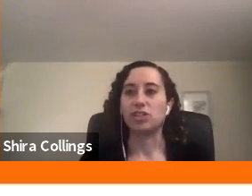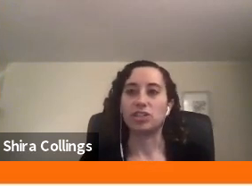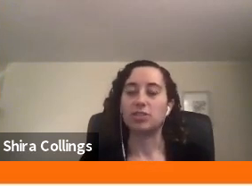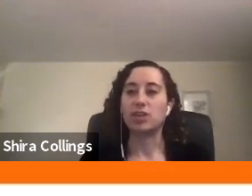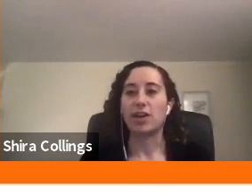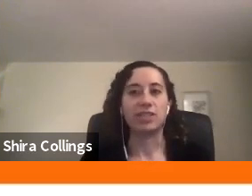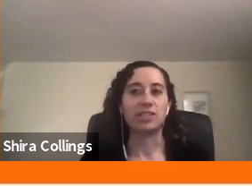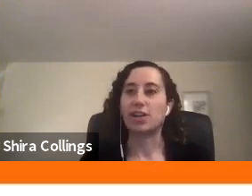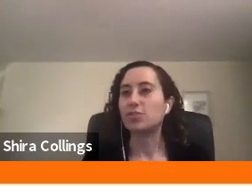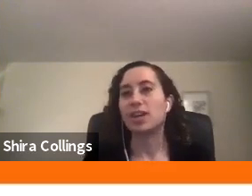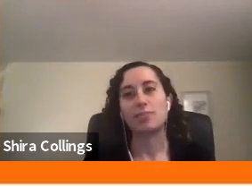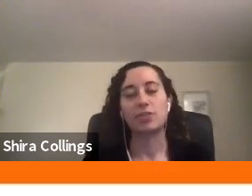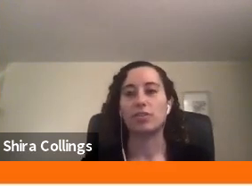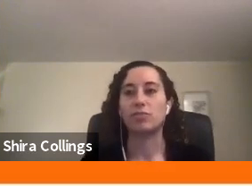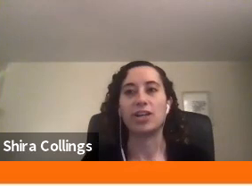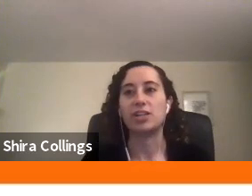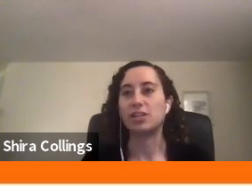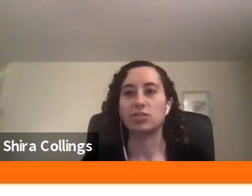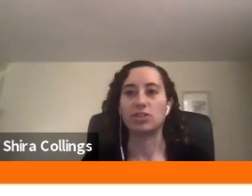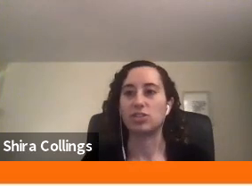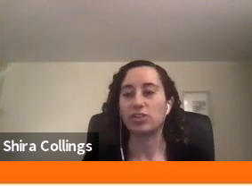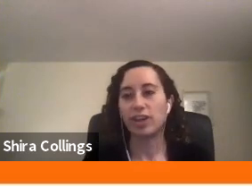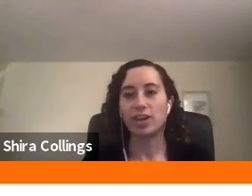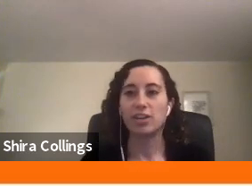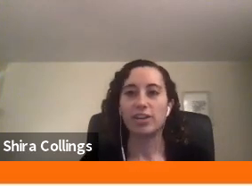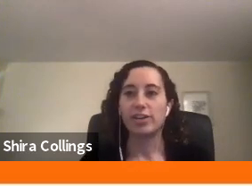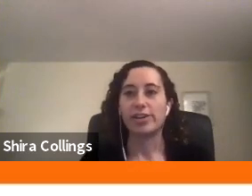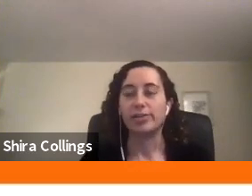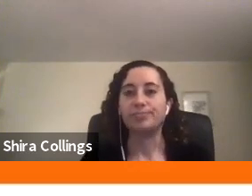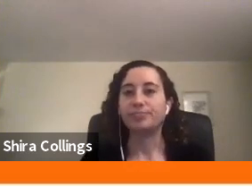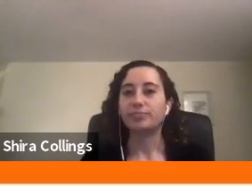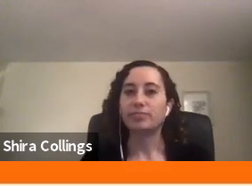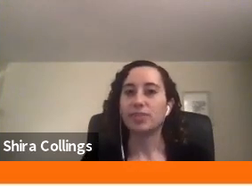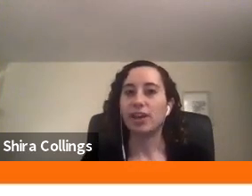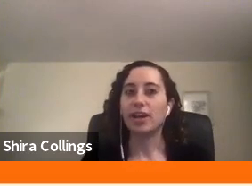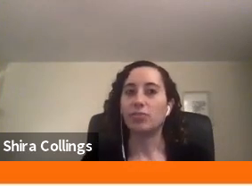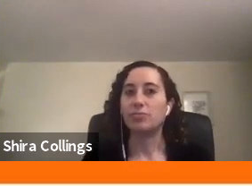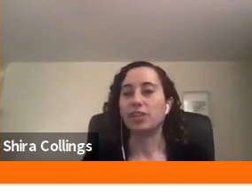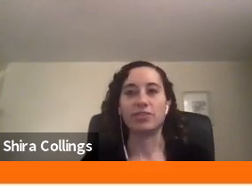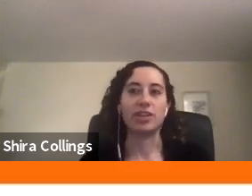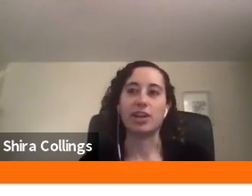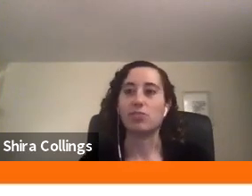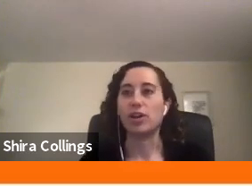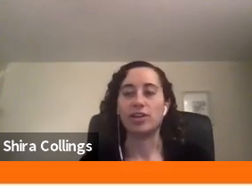Eating disorders are underrecognized in individuals in larger bodies. As I kind of mentioned, we have this stereotype of